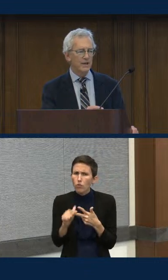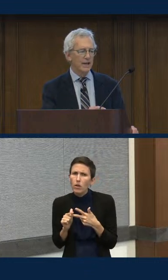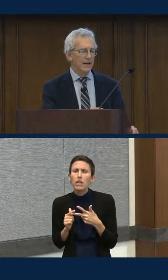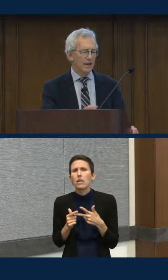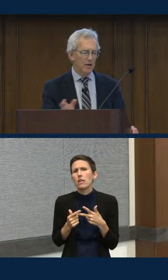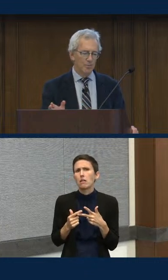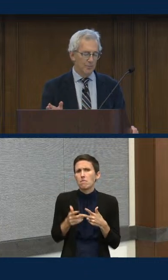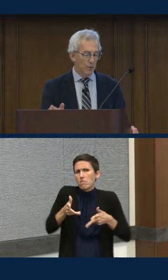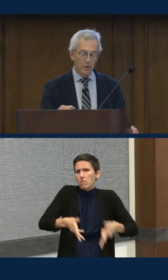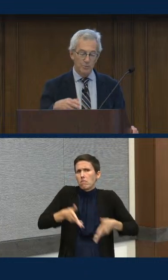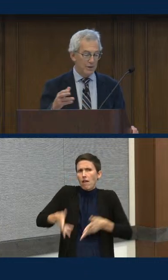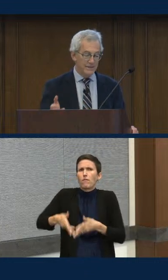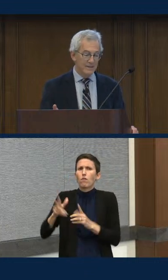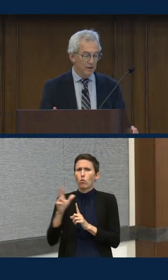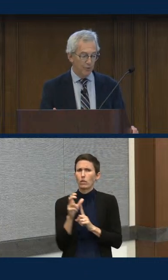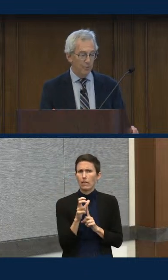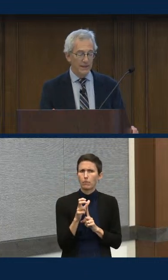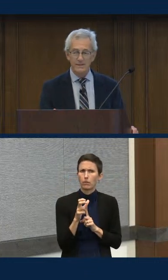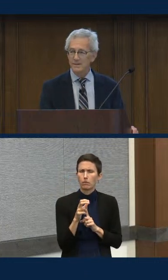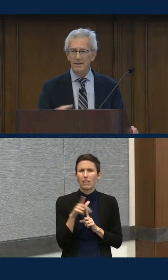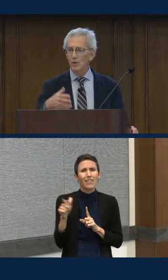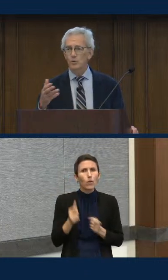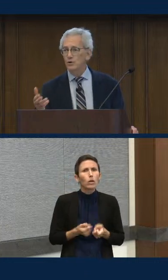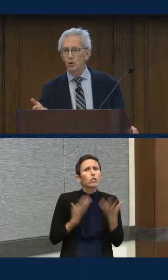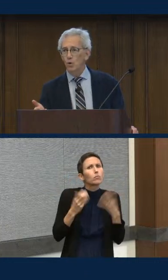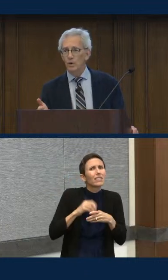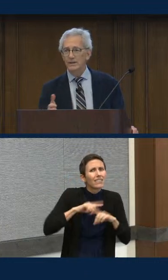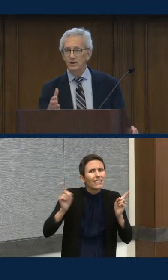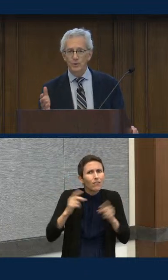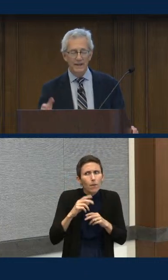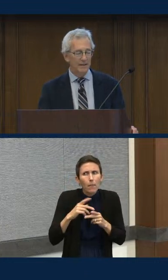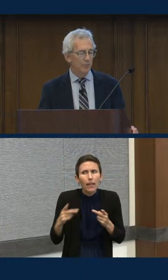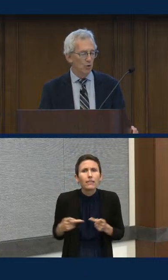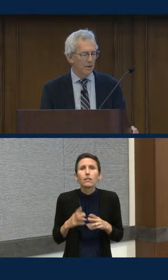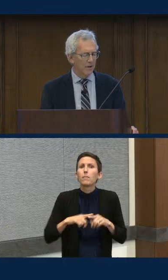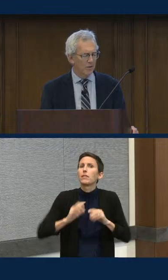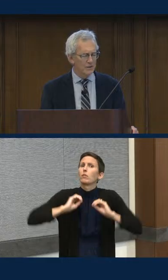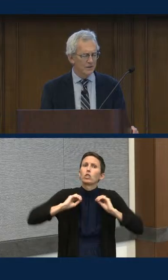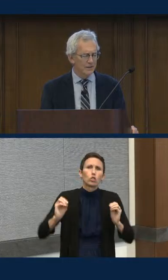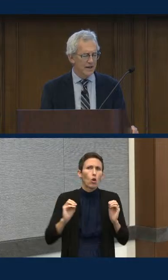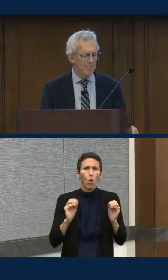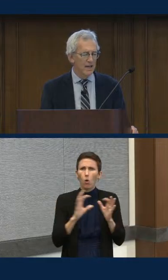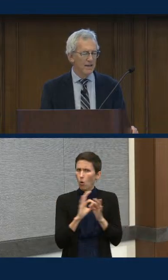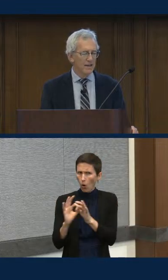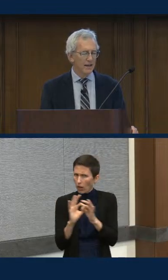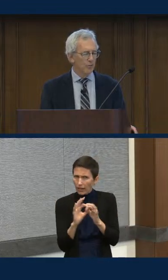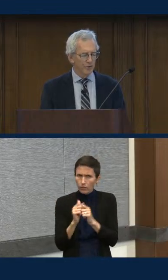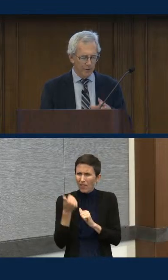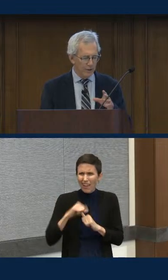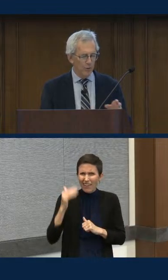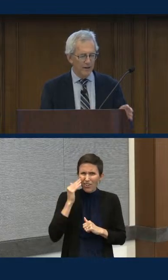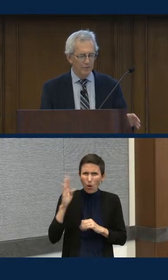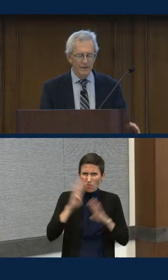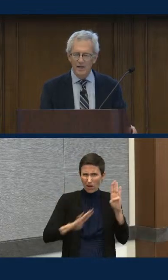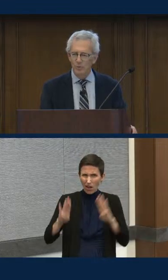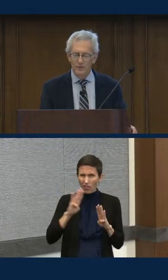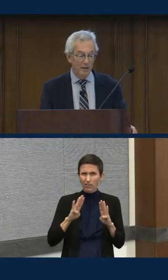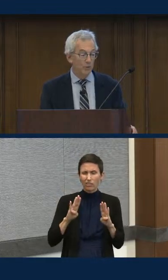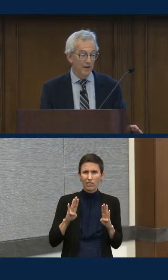expressed in different places and no coalition with any known biology at the time and we very